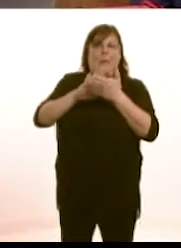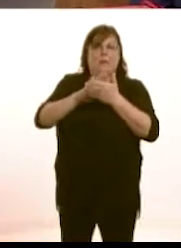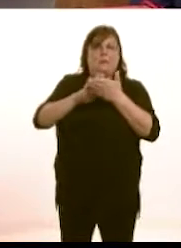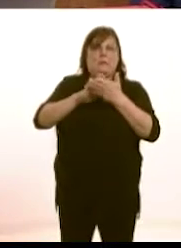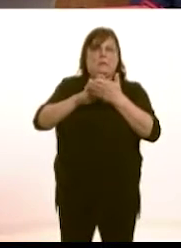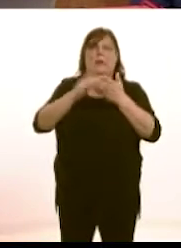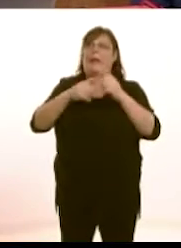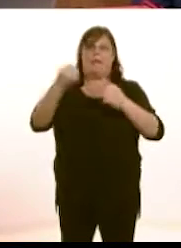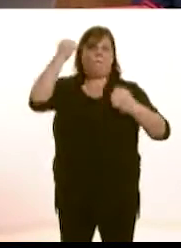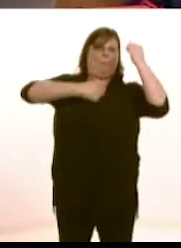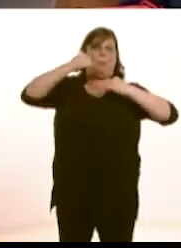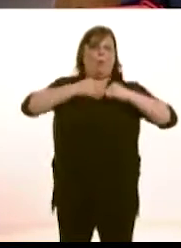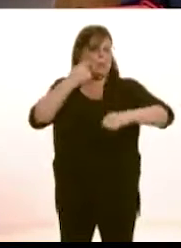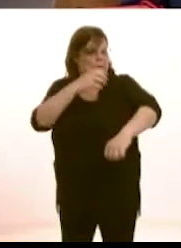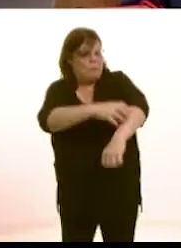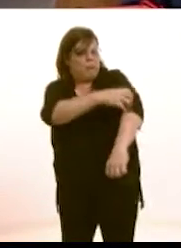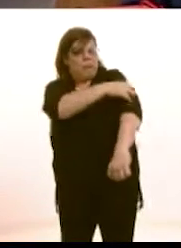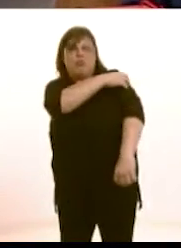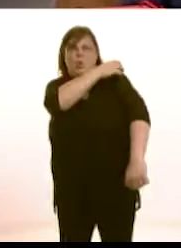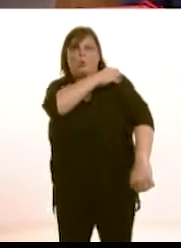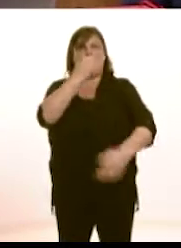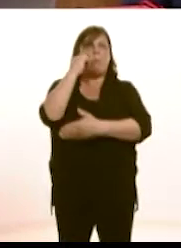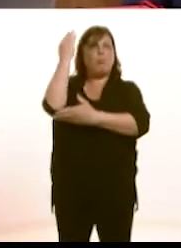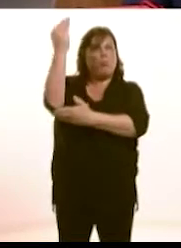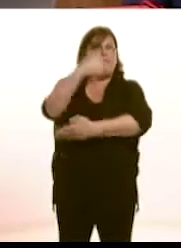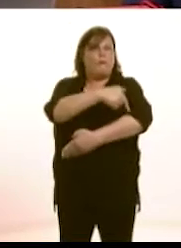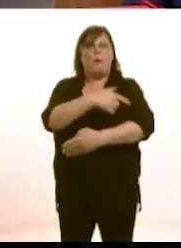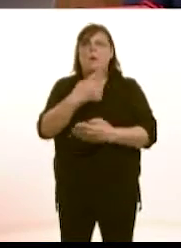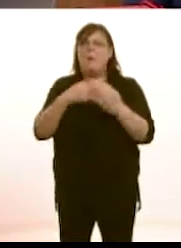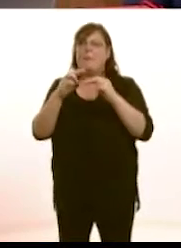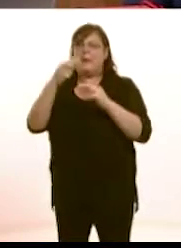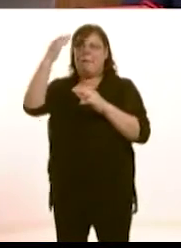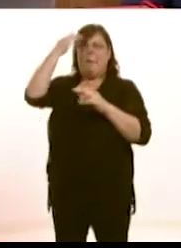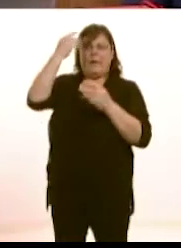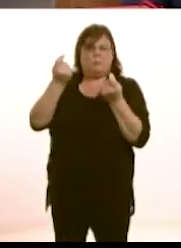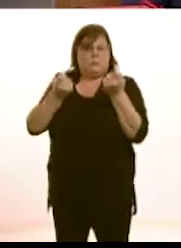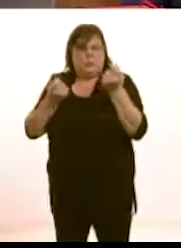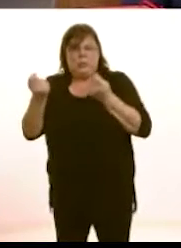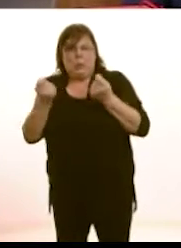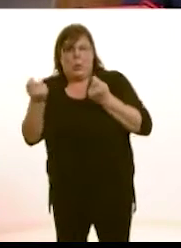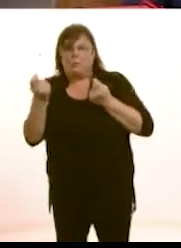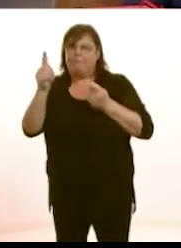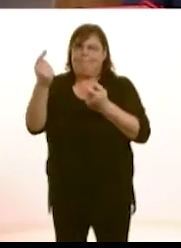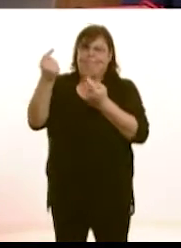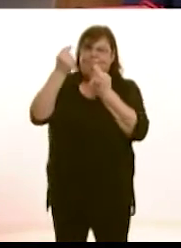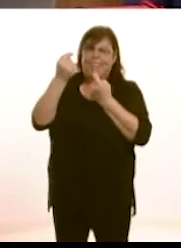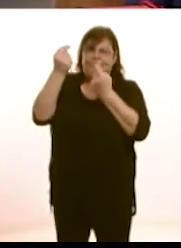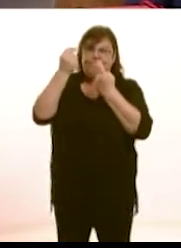for all to see, but it could be difficult, of course, to deal with people who were controlling and who inflicted psychological violence.